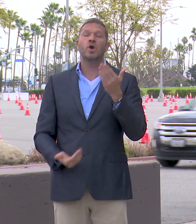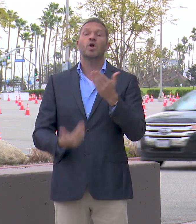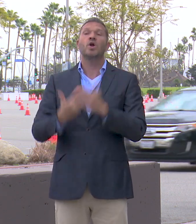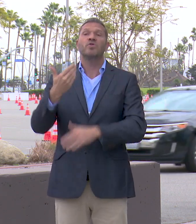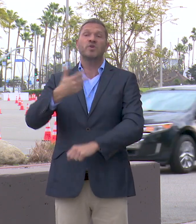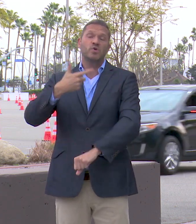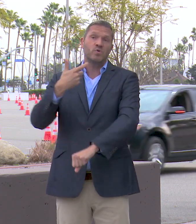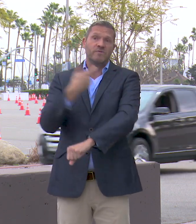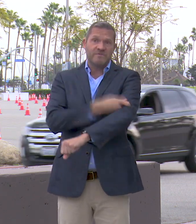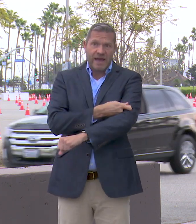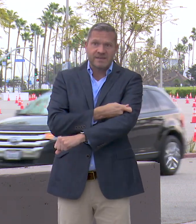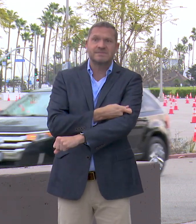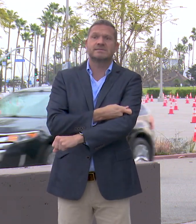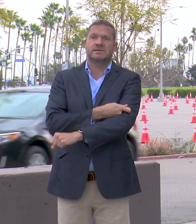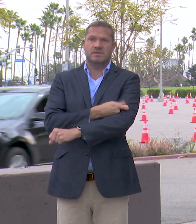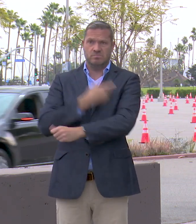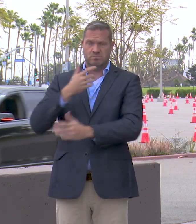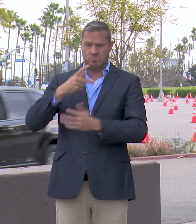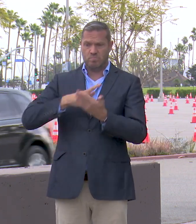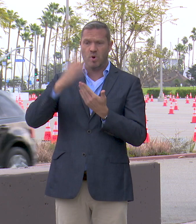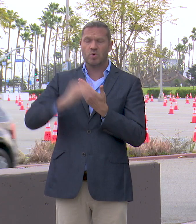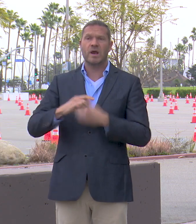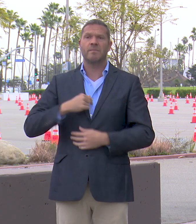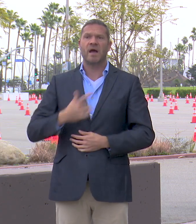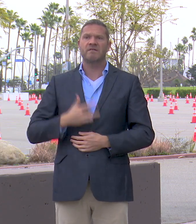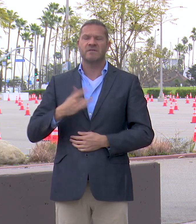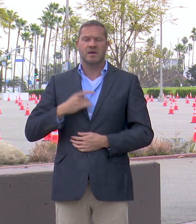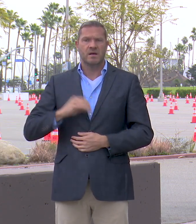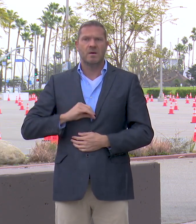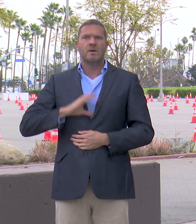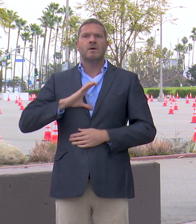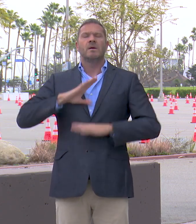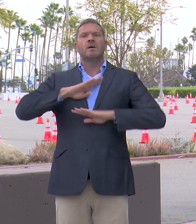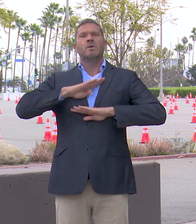sense of hope.